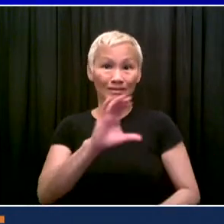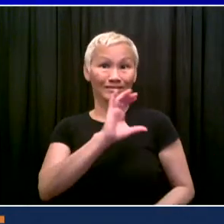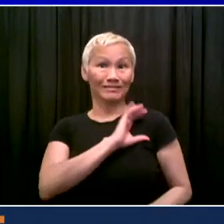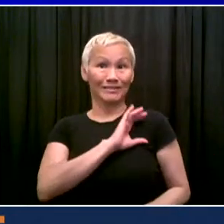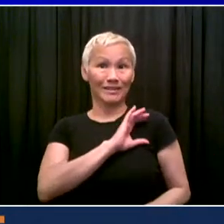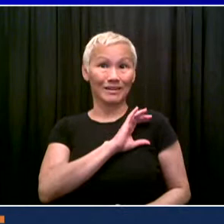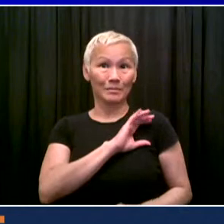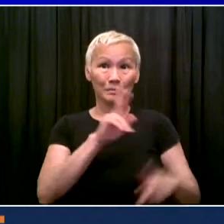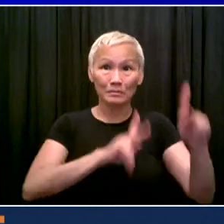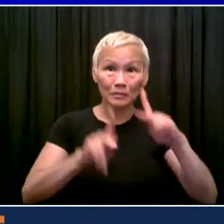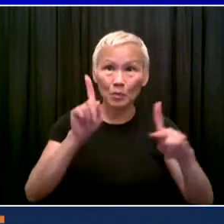THAT HAS BEEN SO